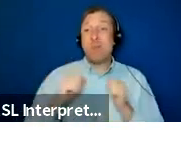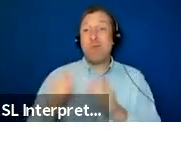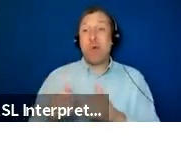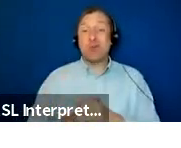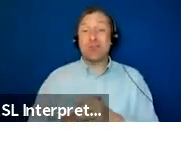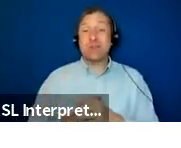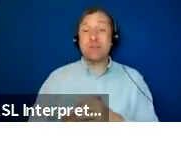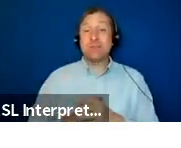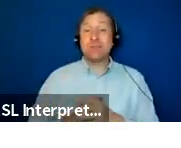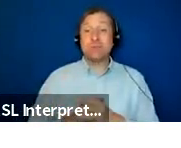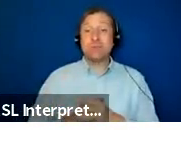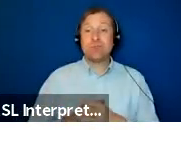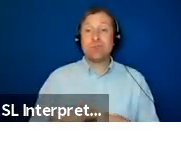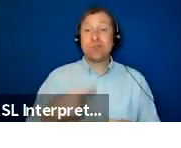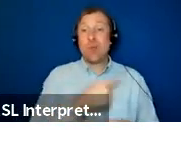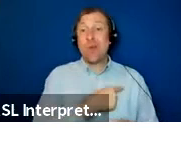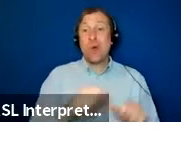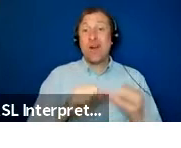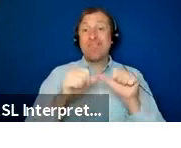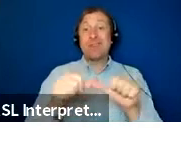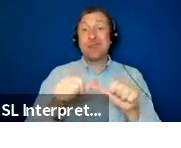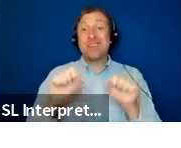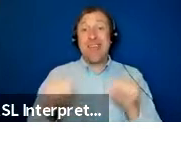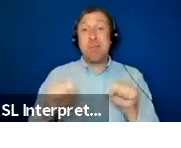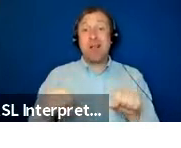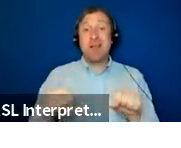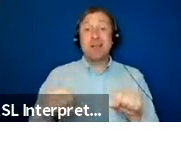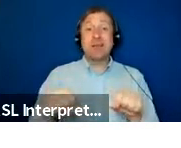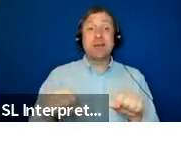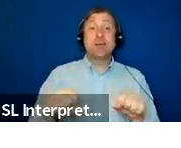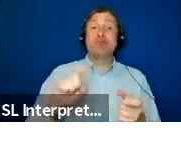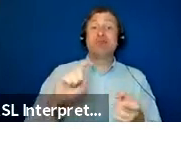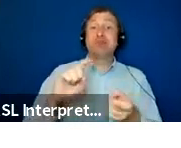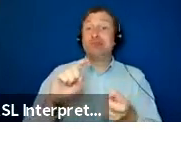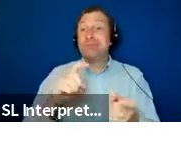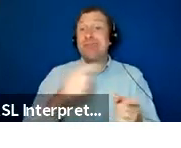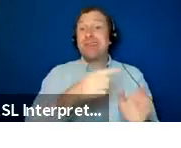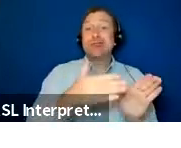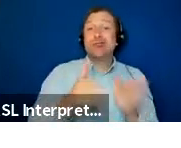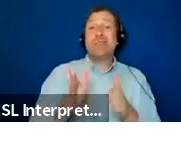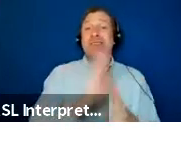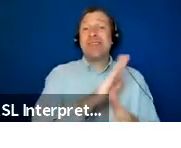And we were eventually, with those efforts, able to move them off that position so that series regulars who are